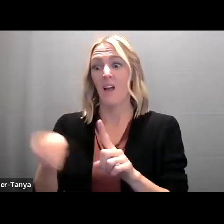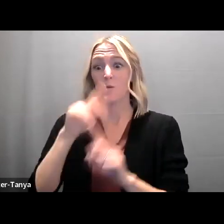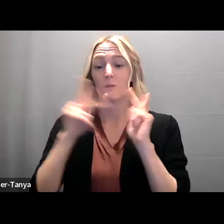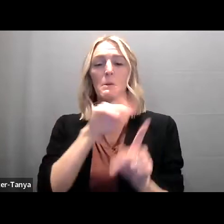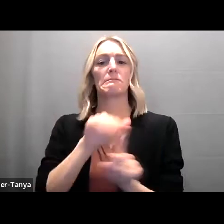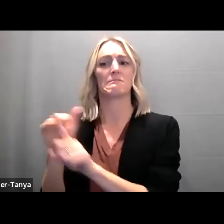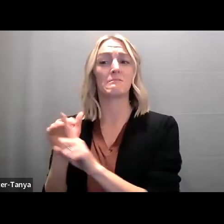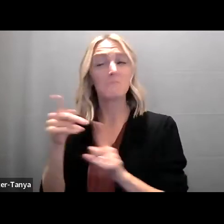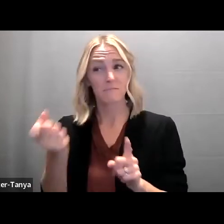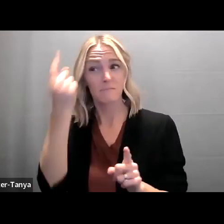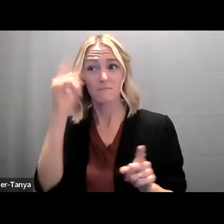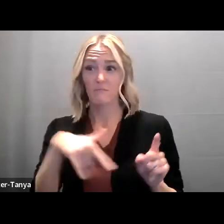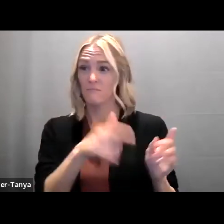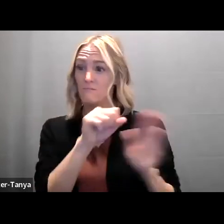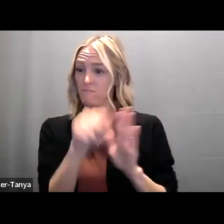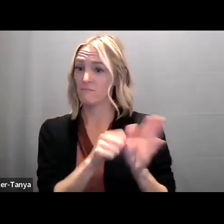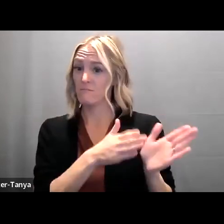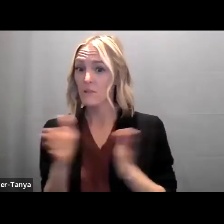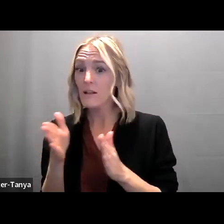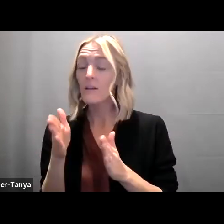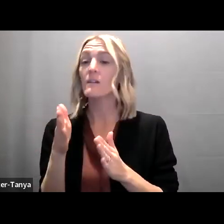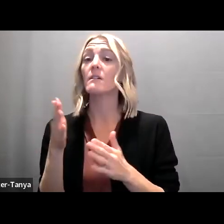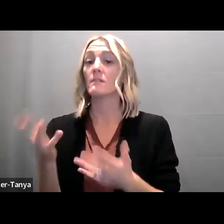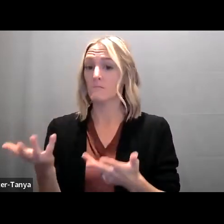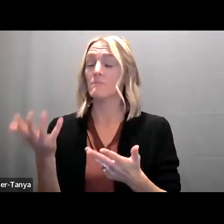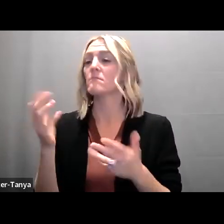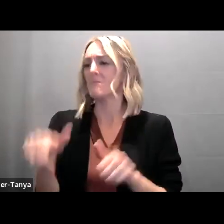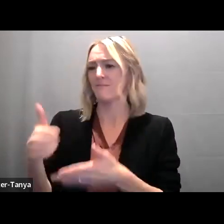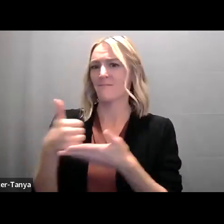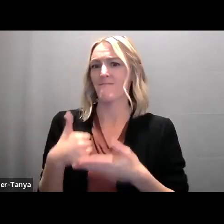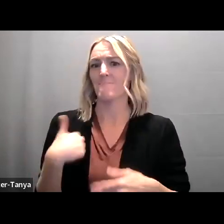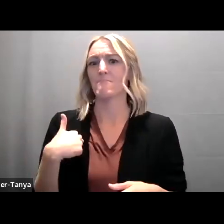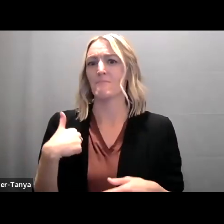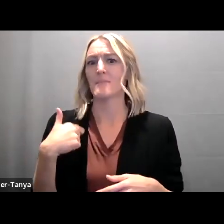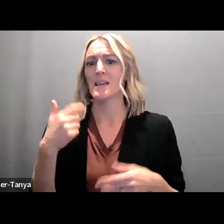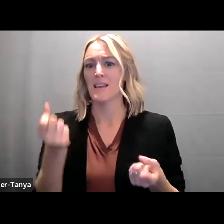And if you do, do you have anyway you can help me break this down and understand this?